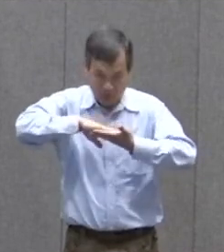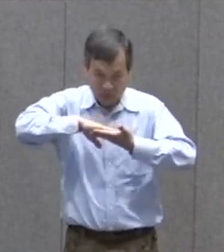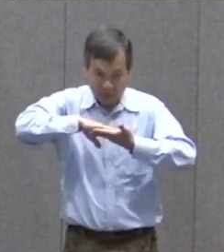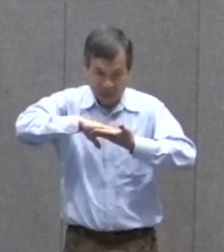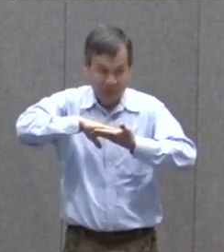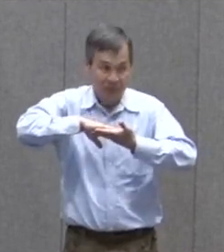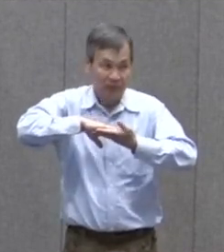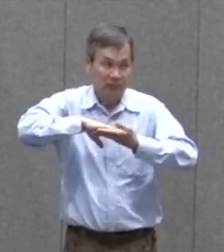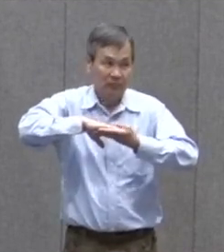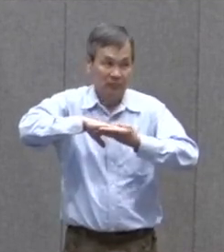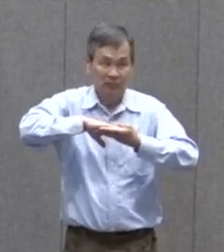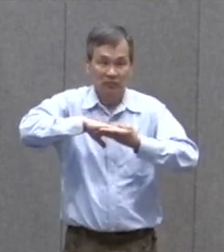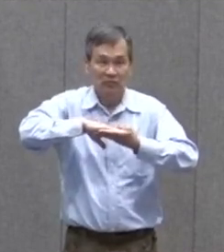it's folded down like this.